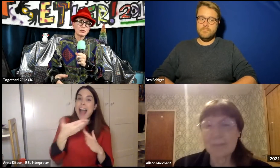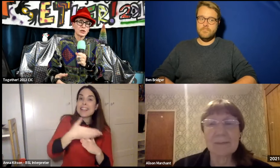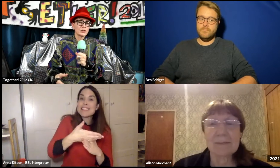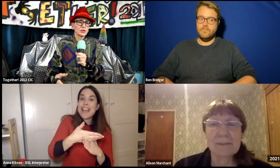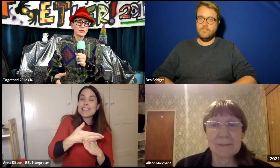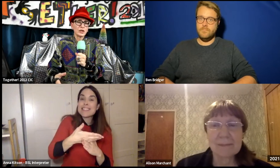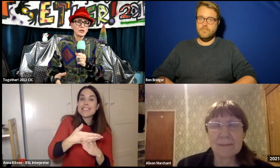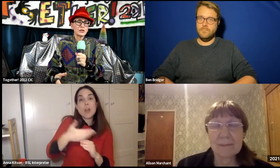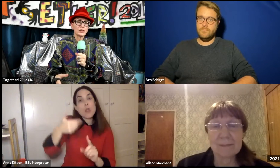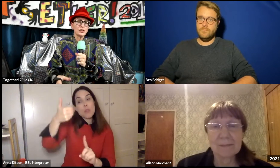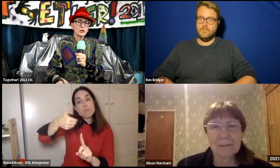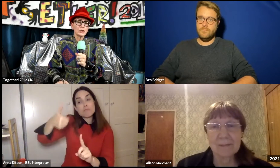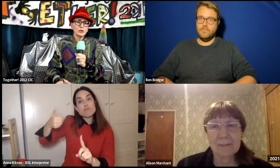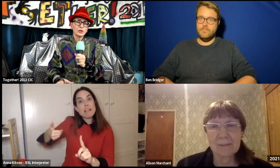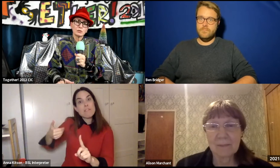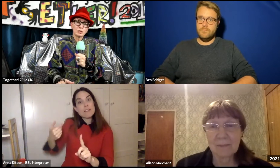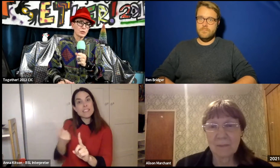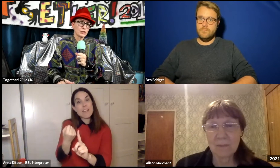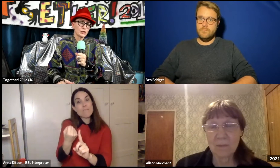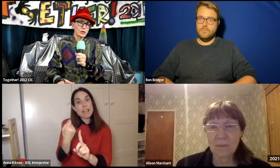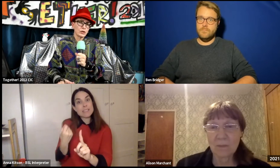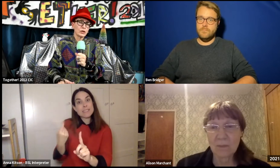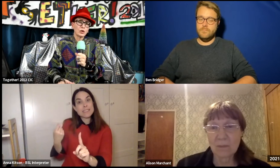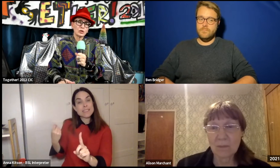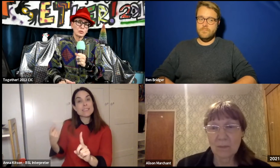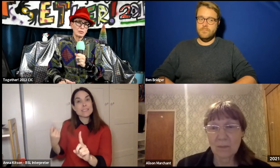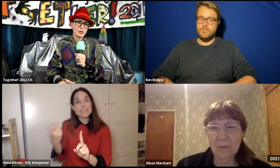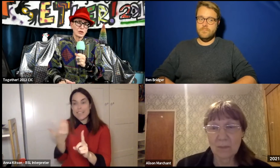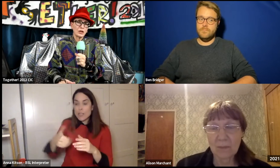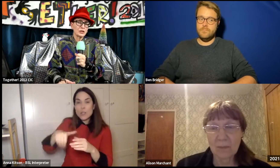festival events, including the poetry night on the website